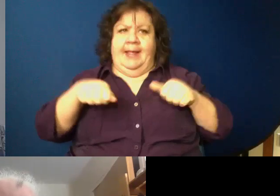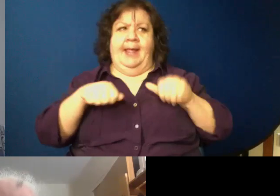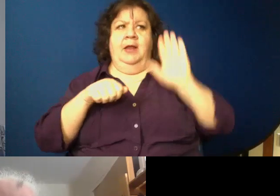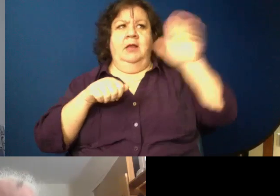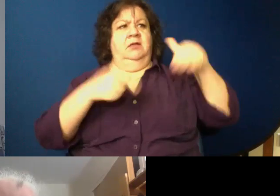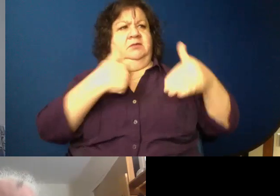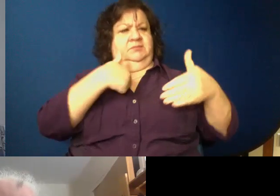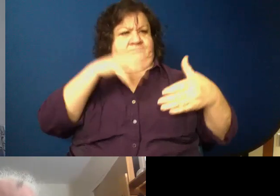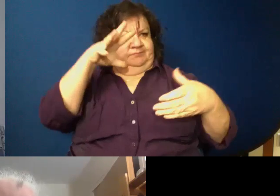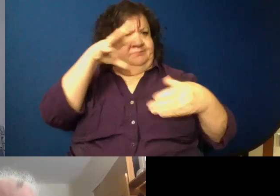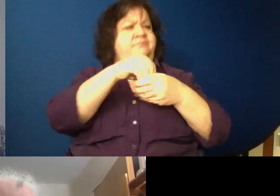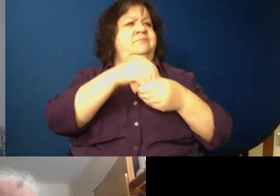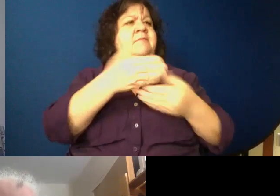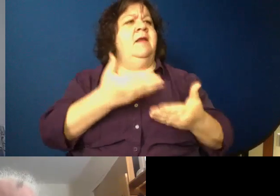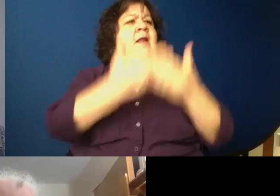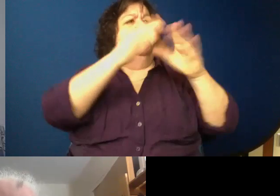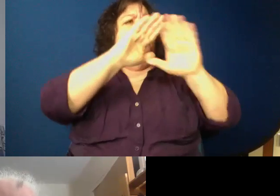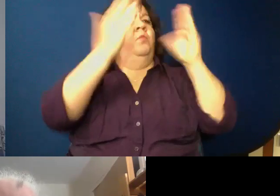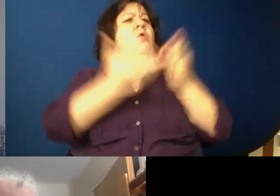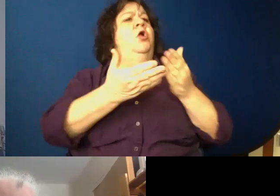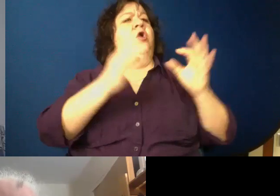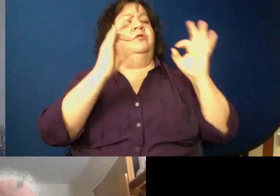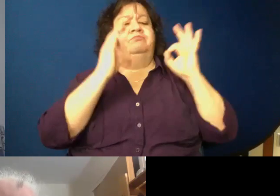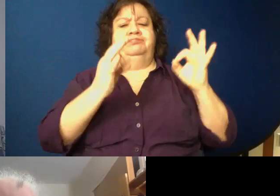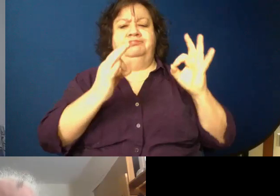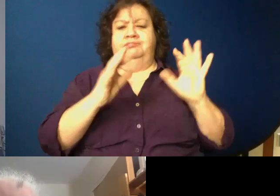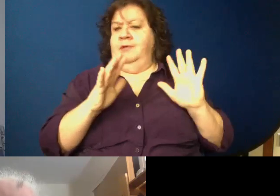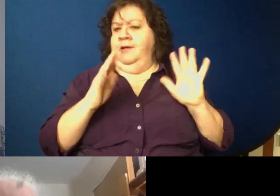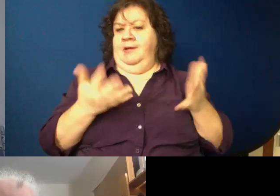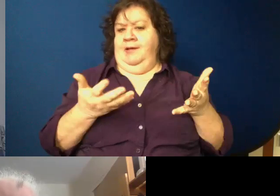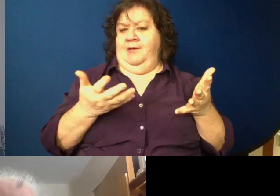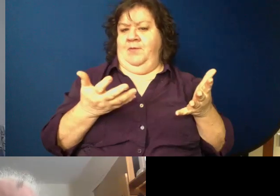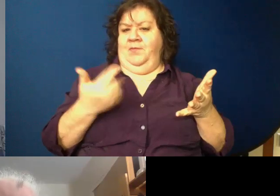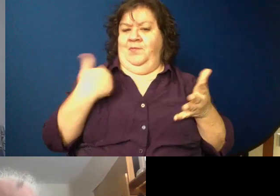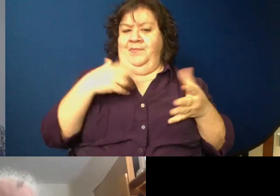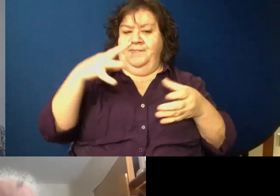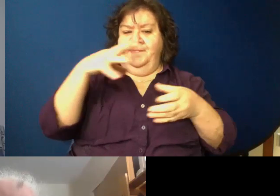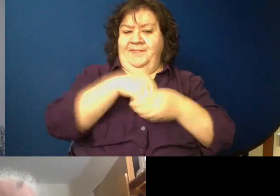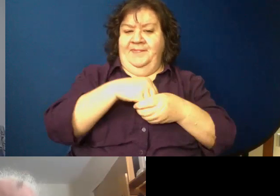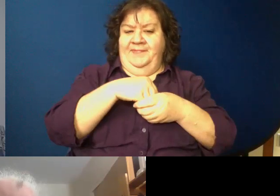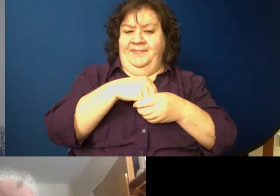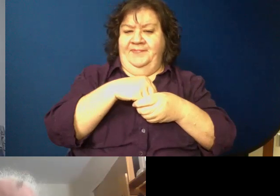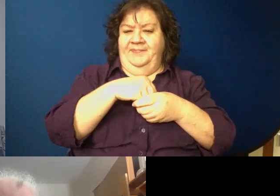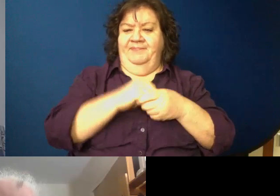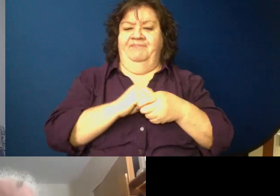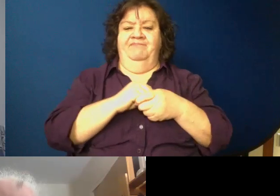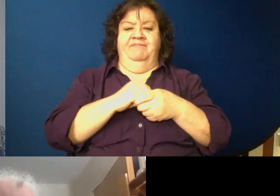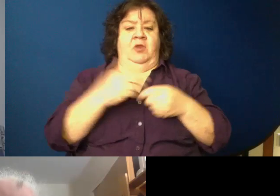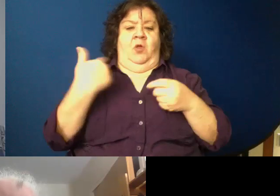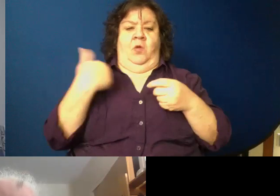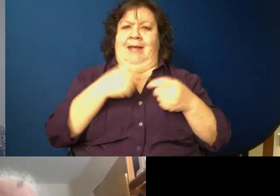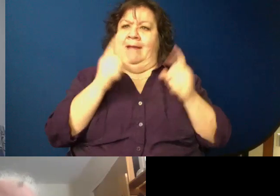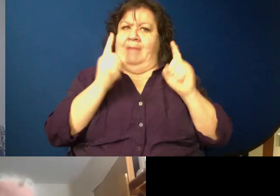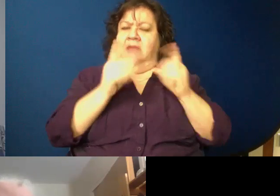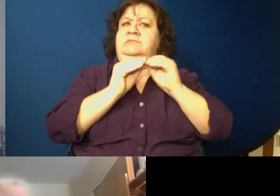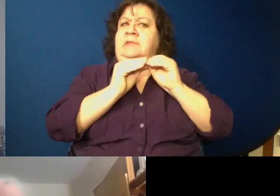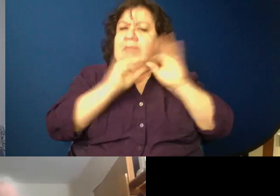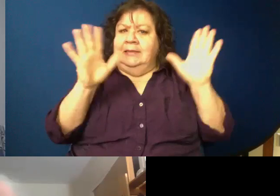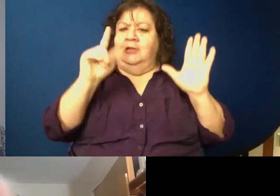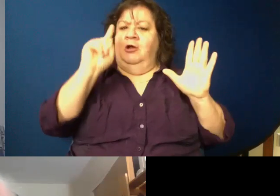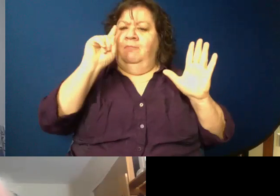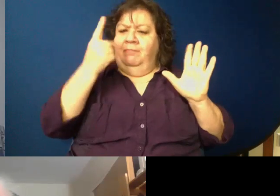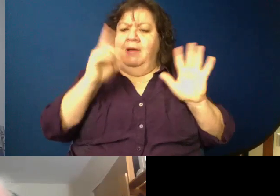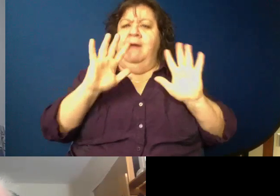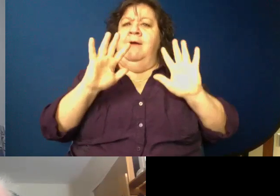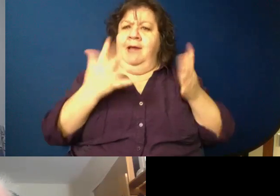role is defined and we are here to play our role so for that conversation i have invited mary kyle